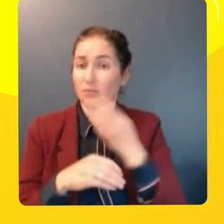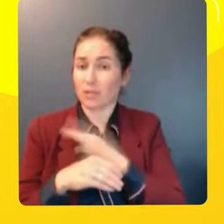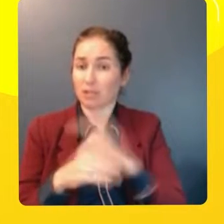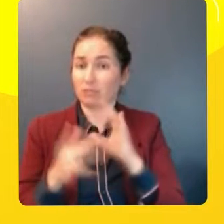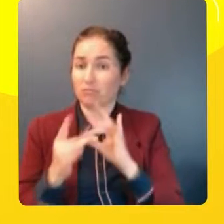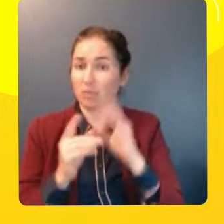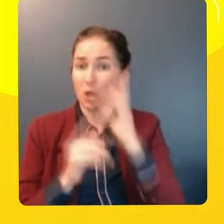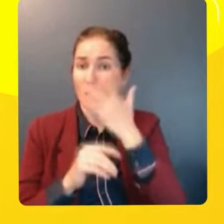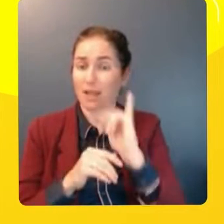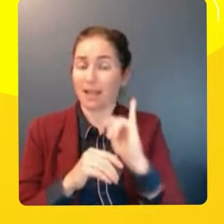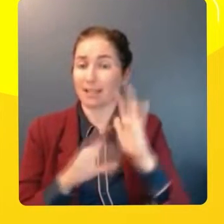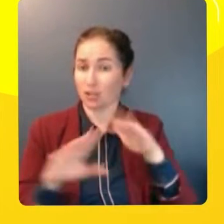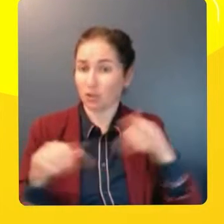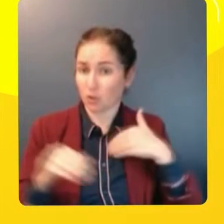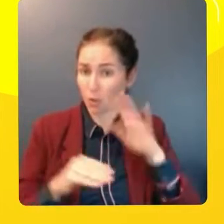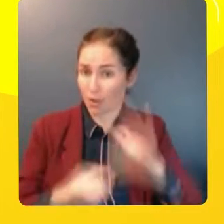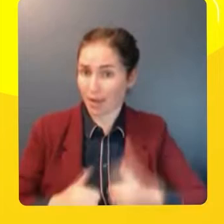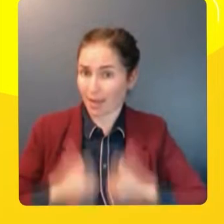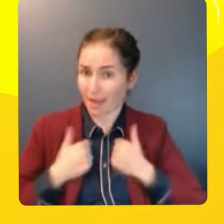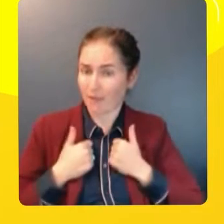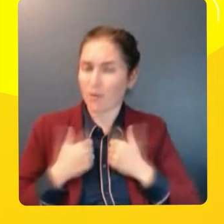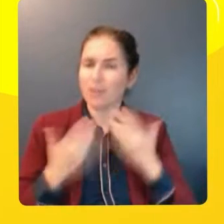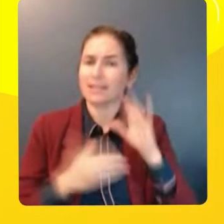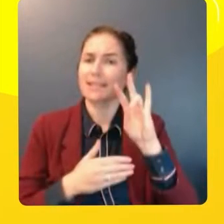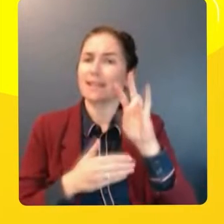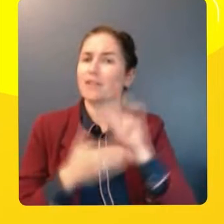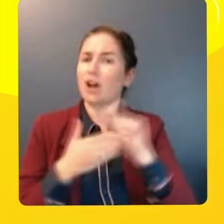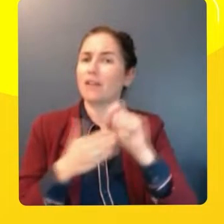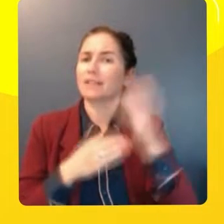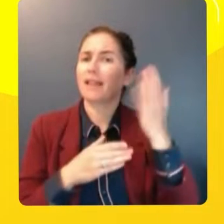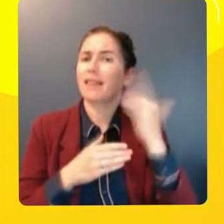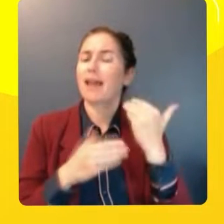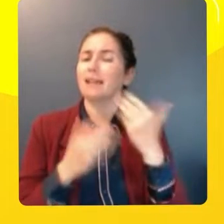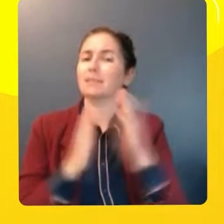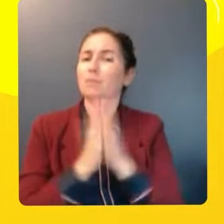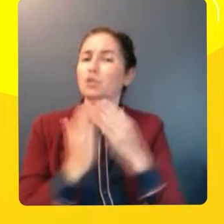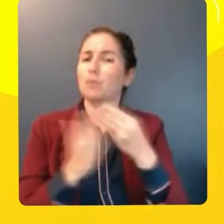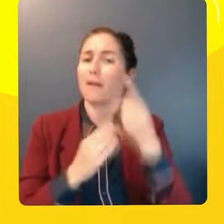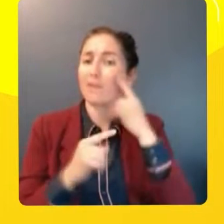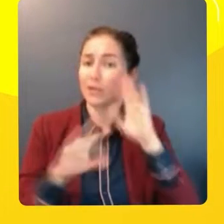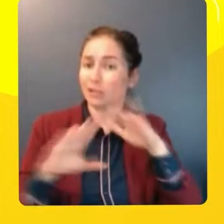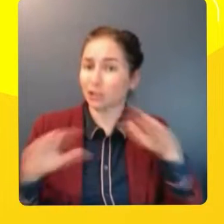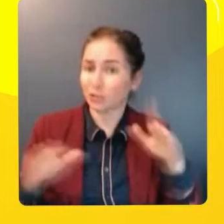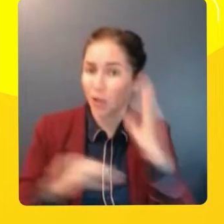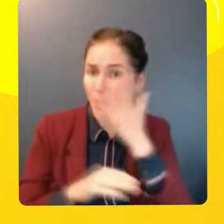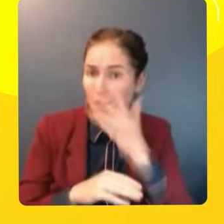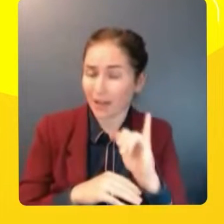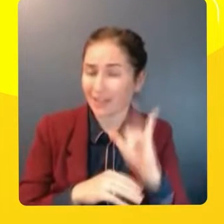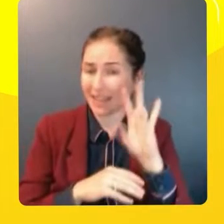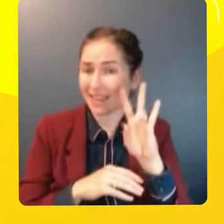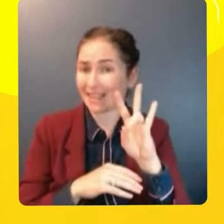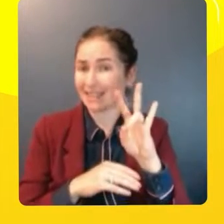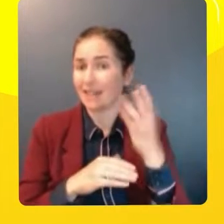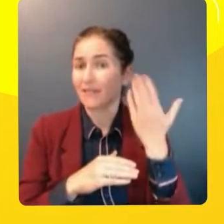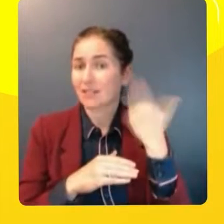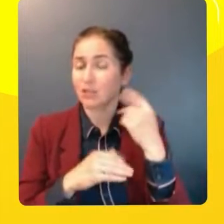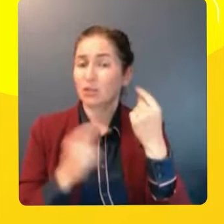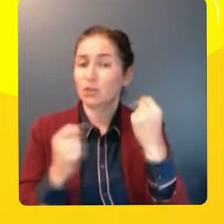What do the seven authors of the last books you bought for them look like? Or the last seven toys you bought for them, what do they look like?